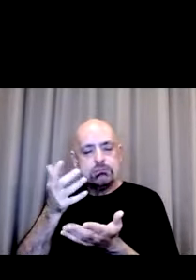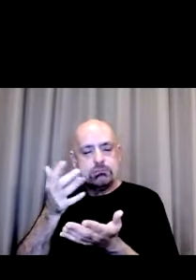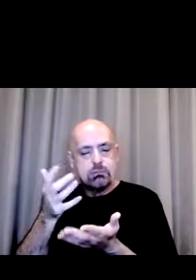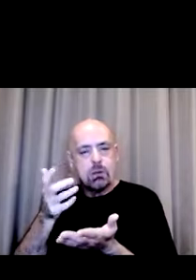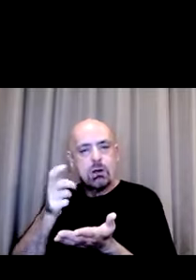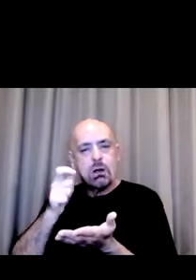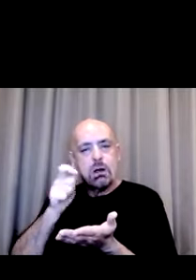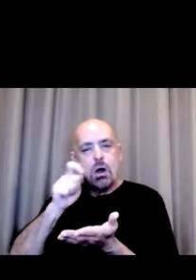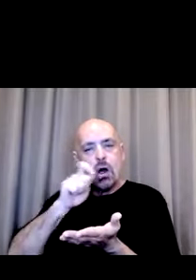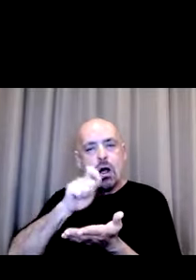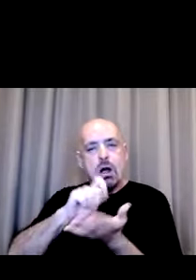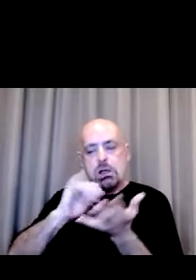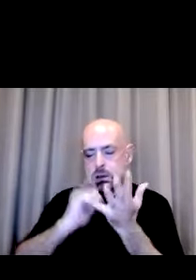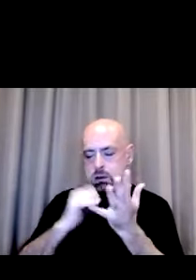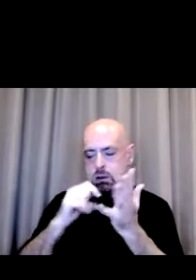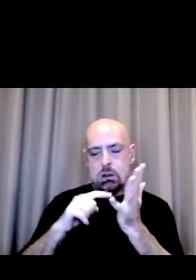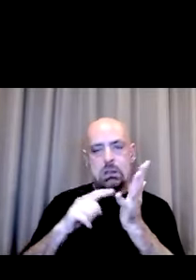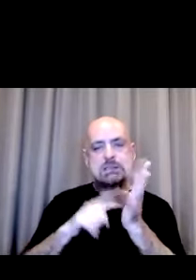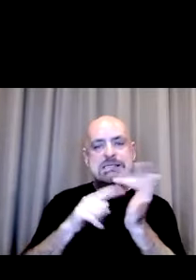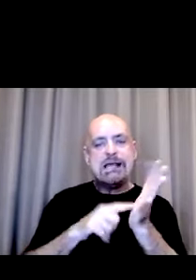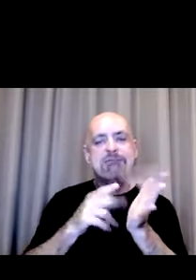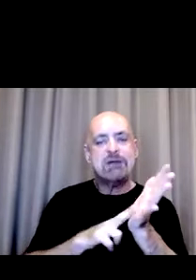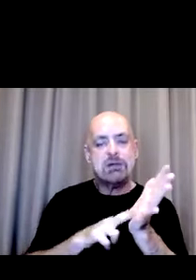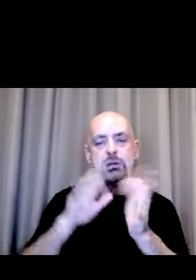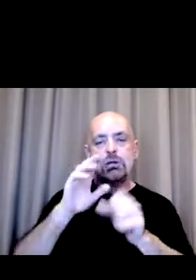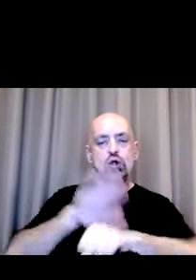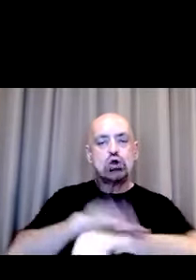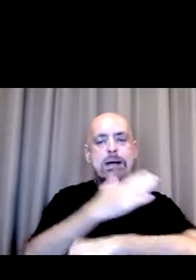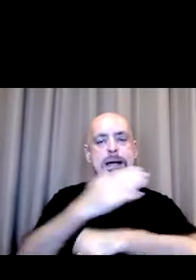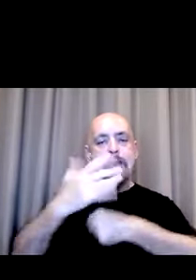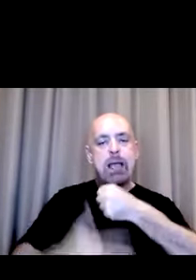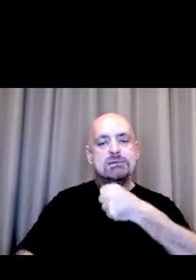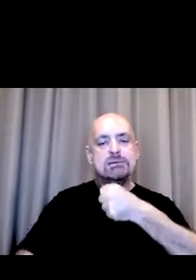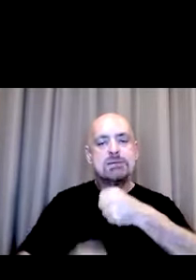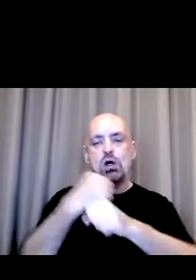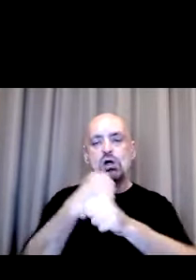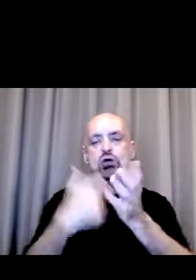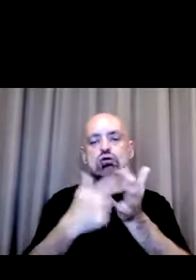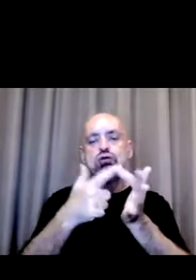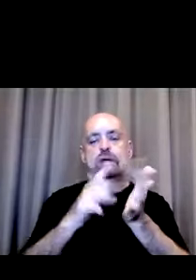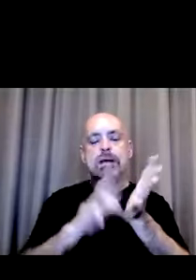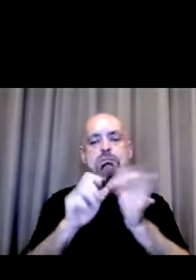revolutions of their time. The American Revolution and the French Revolution,